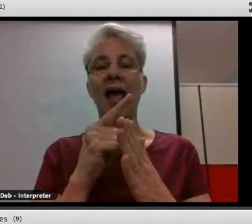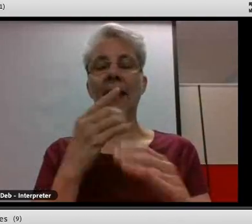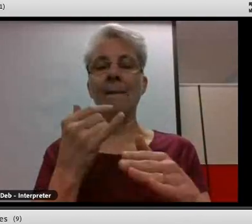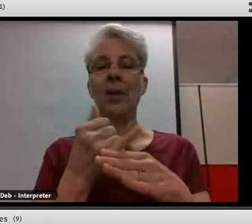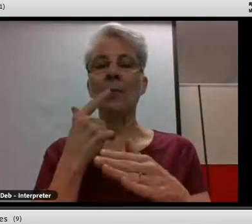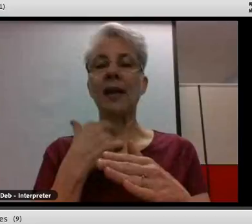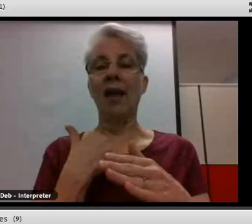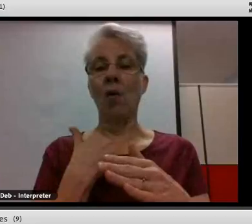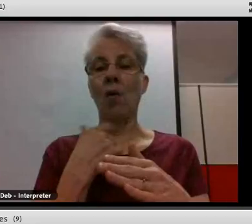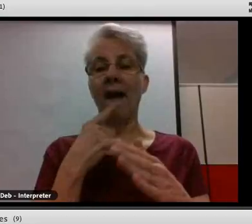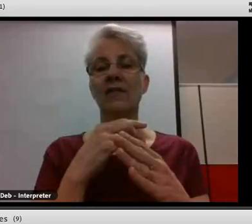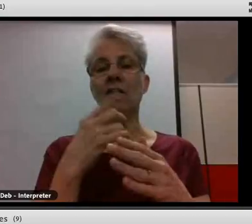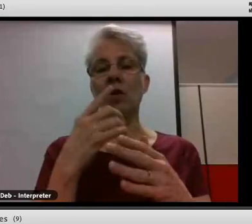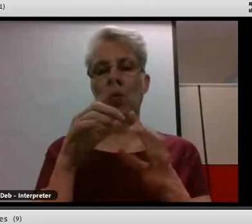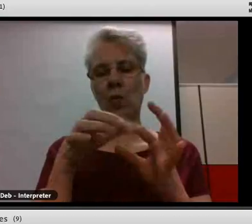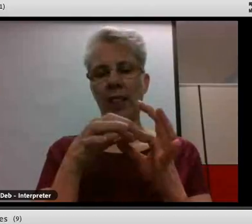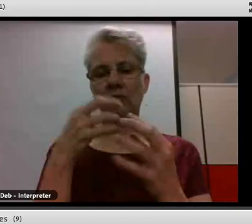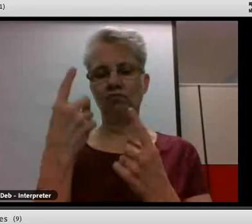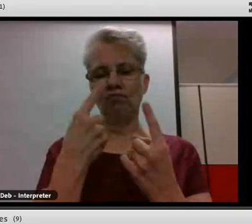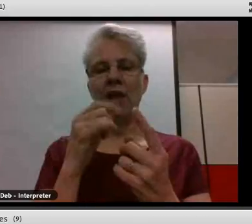to make sure that they are accessible.